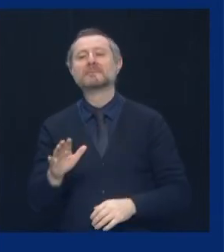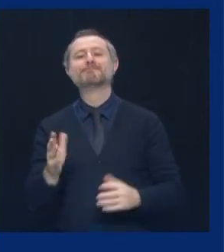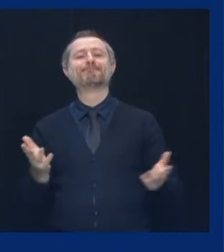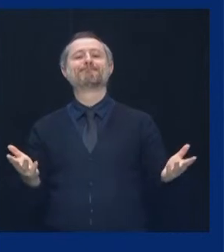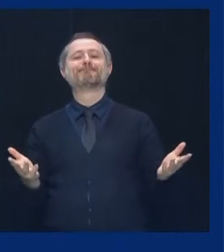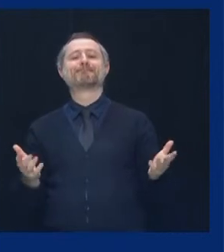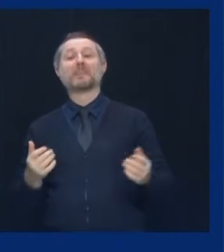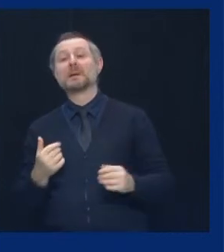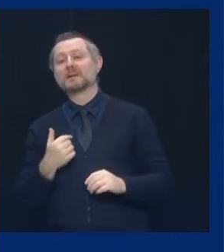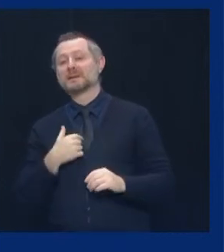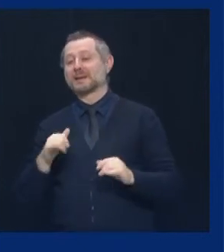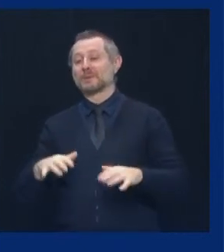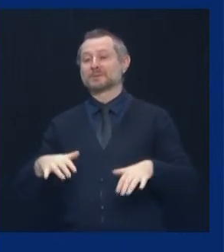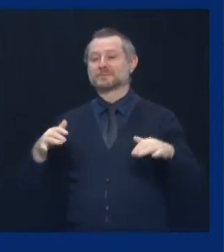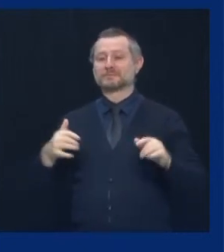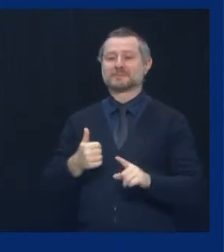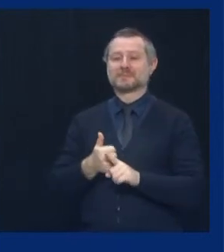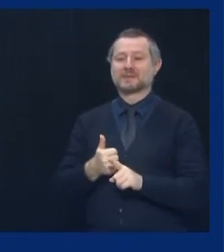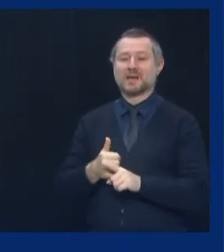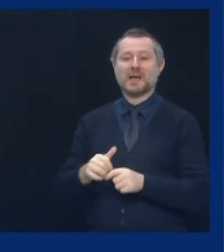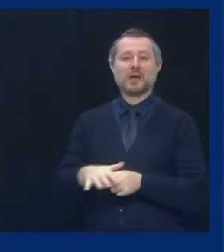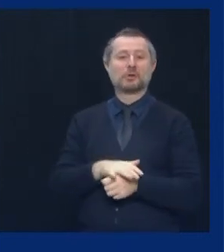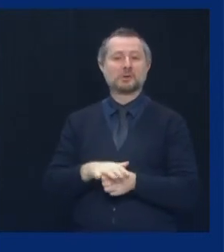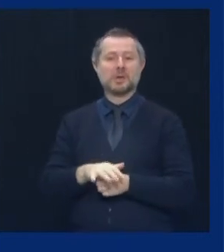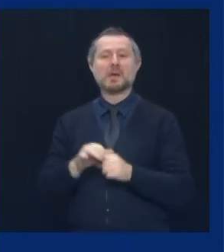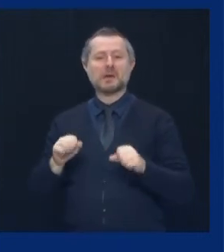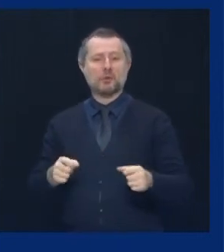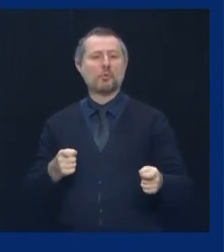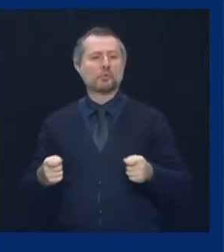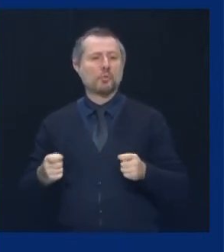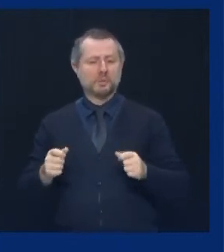CONTEMPLATING THAT ARE PROBLEMATIC?